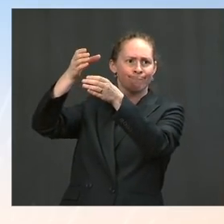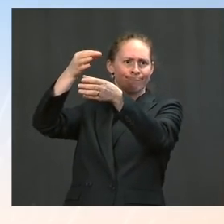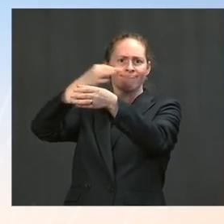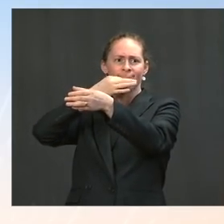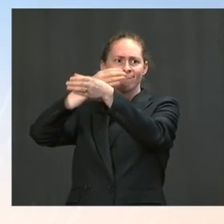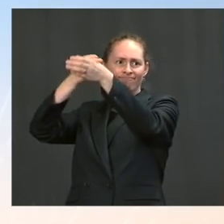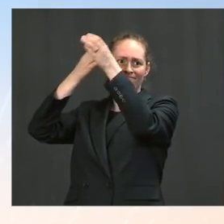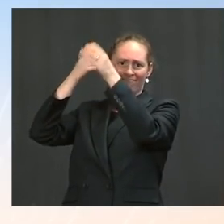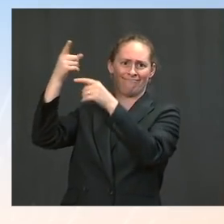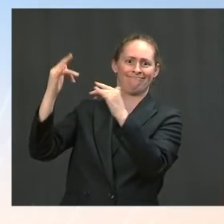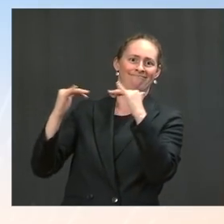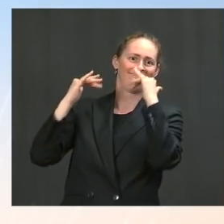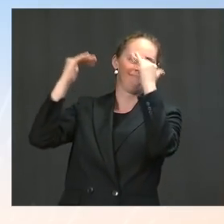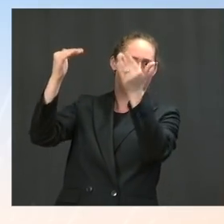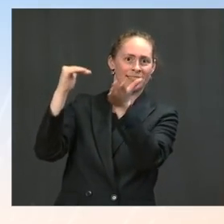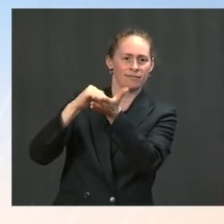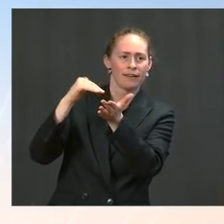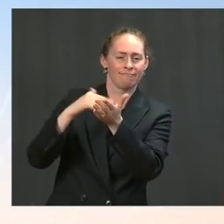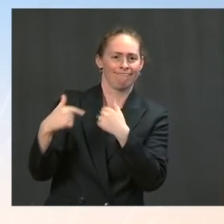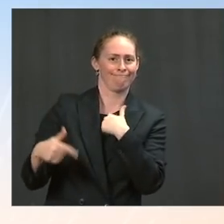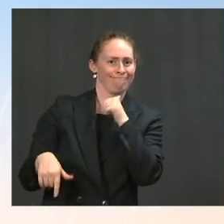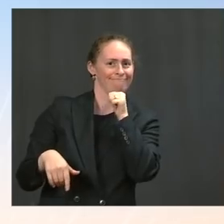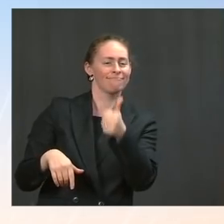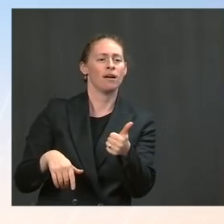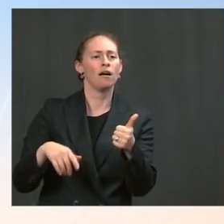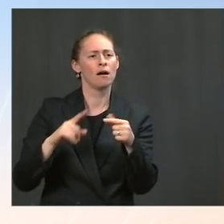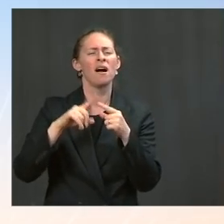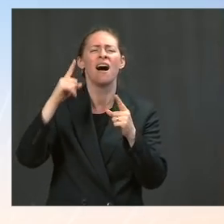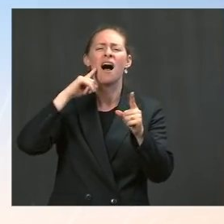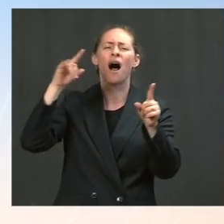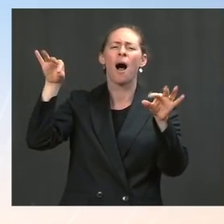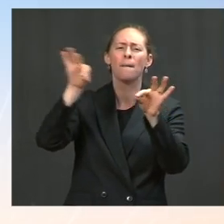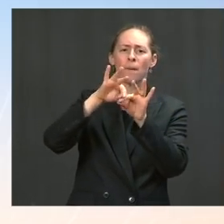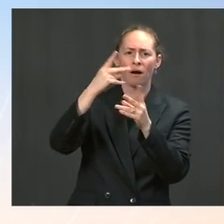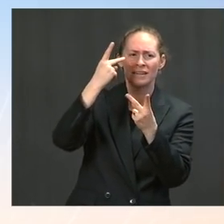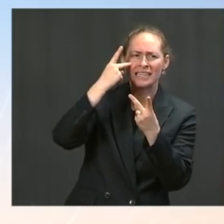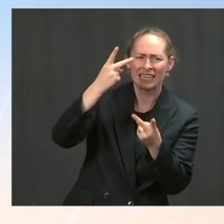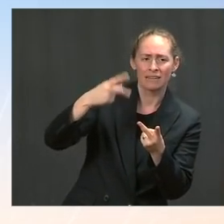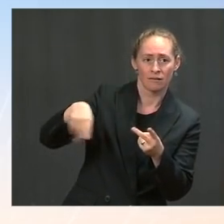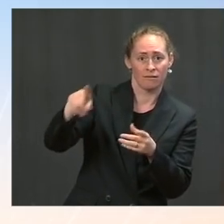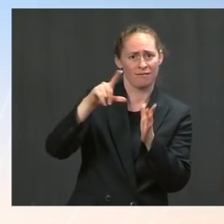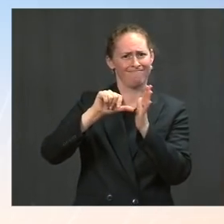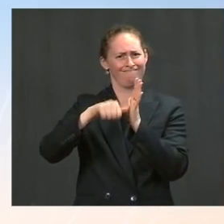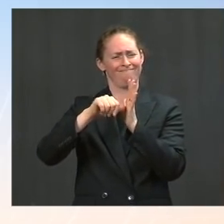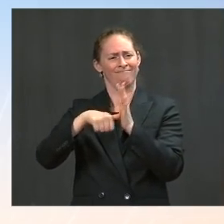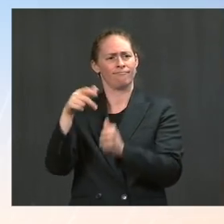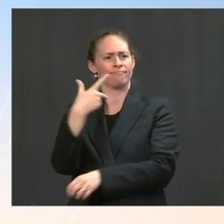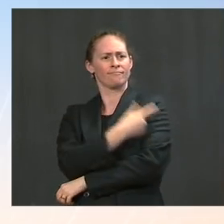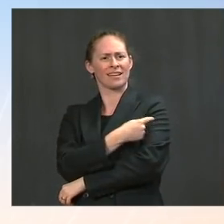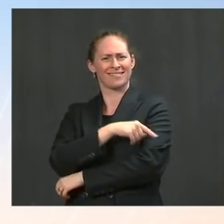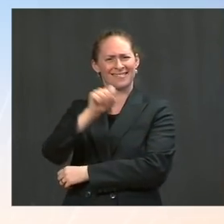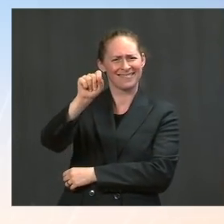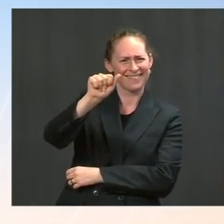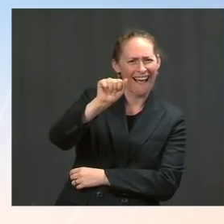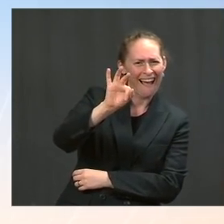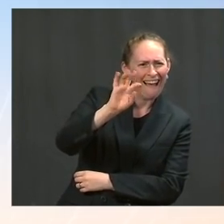it is important for people to understand that the vaccine is safe. It will keep -- it will protect them. And it is as simple as that sometimes.